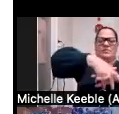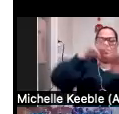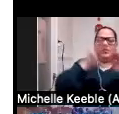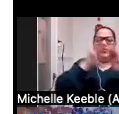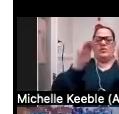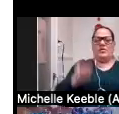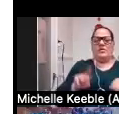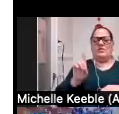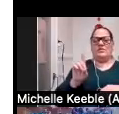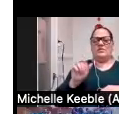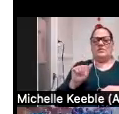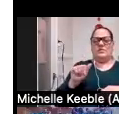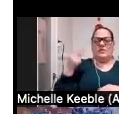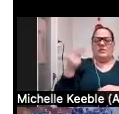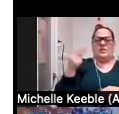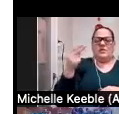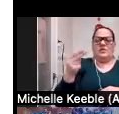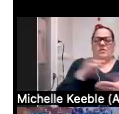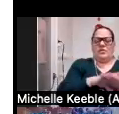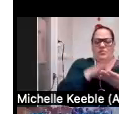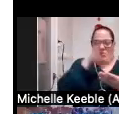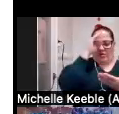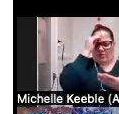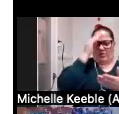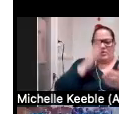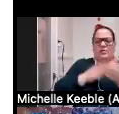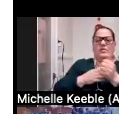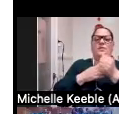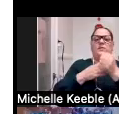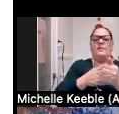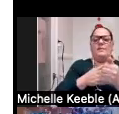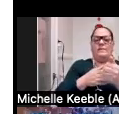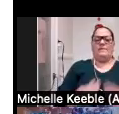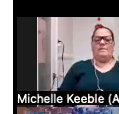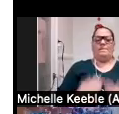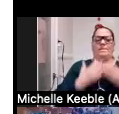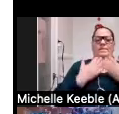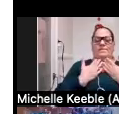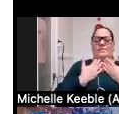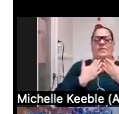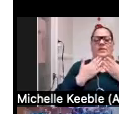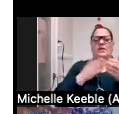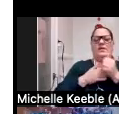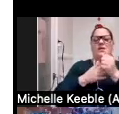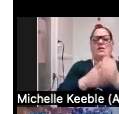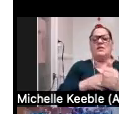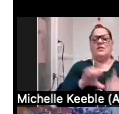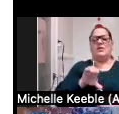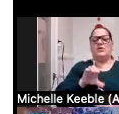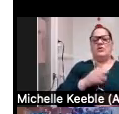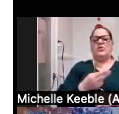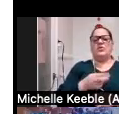history. Um learning under the guidance of my inspiring leader, Dr. Chris Rosa, and also